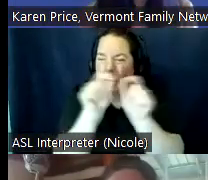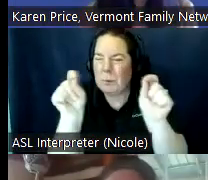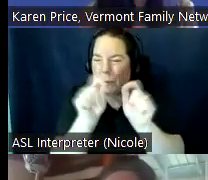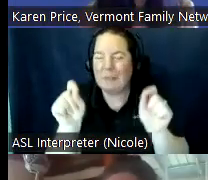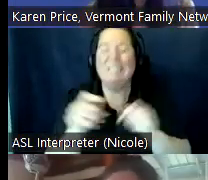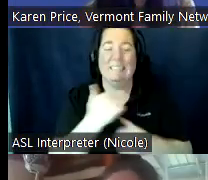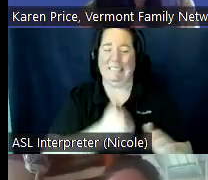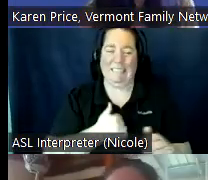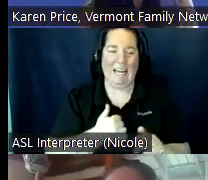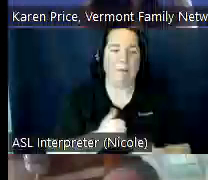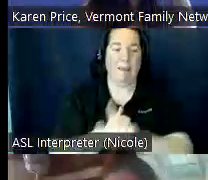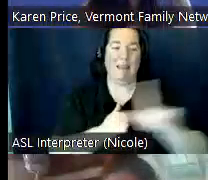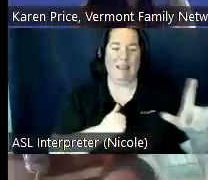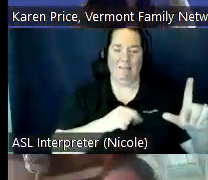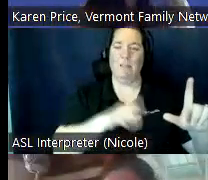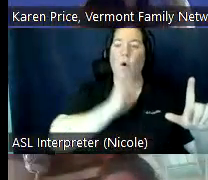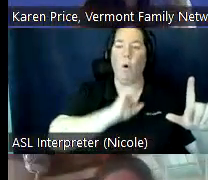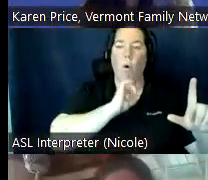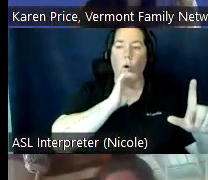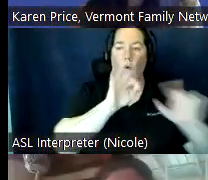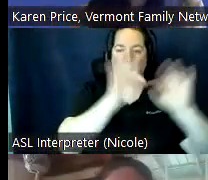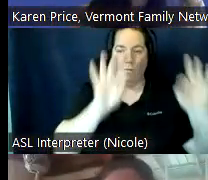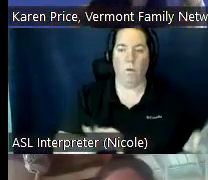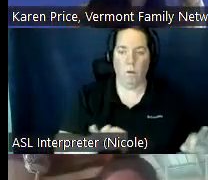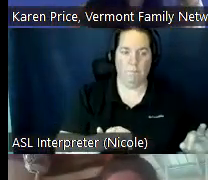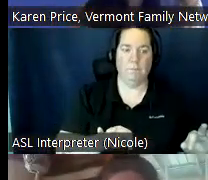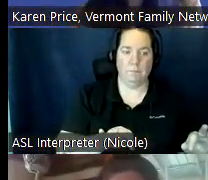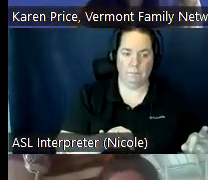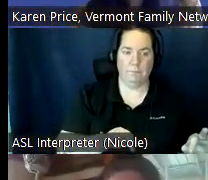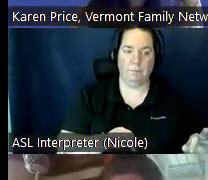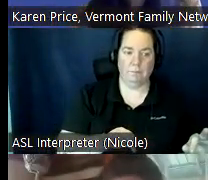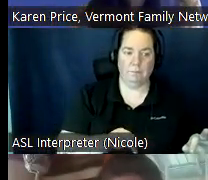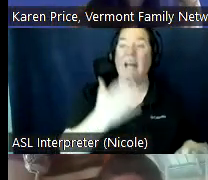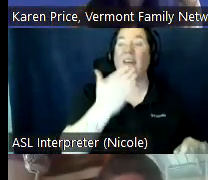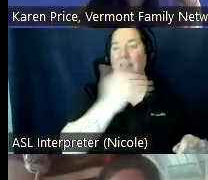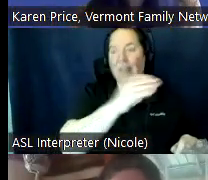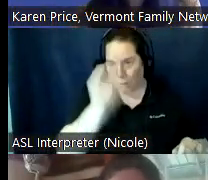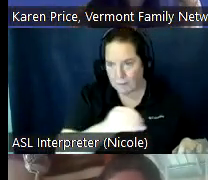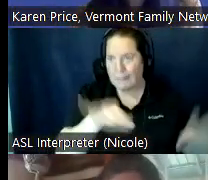on the left is our old Form, where we are talking about that 15th percentile standard. That's the